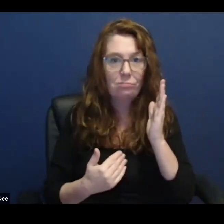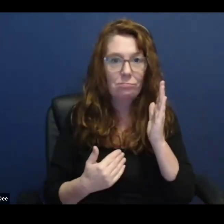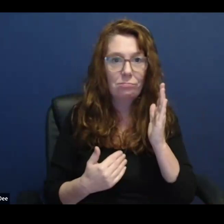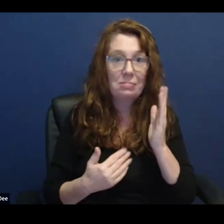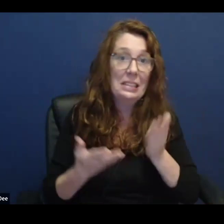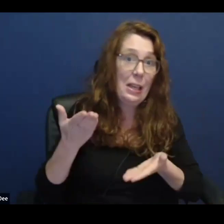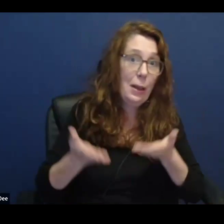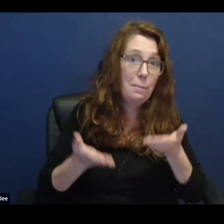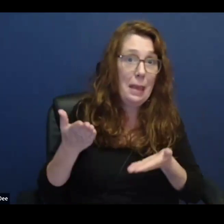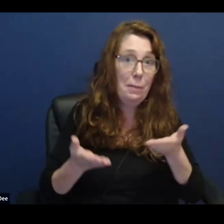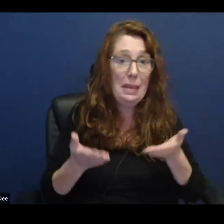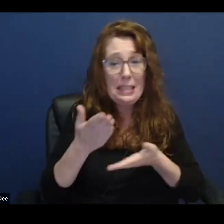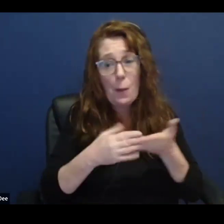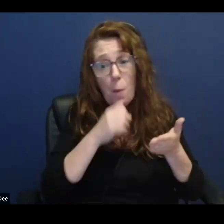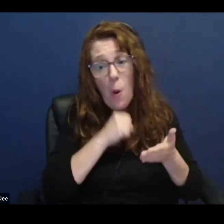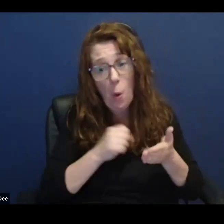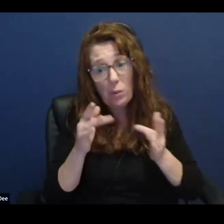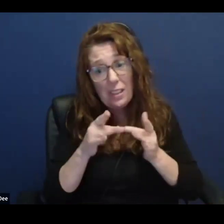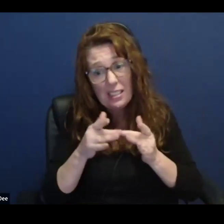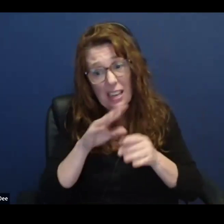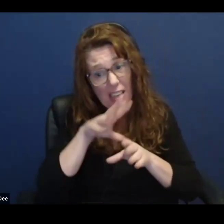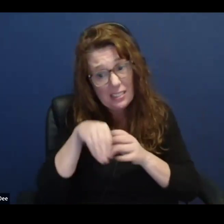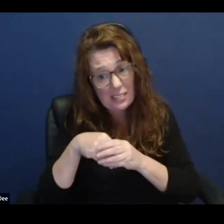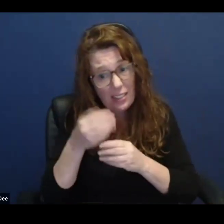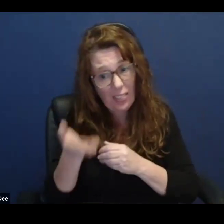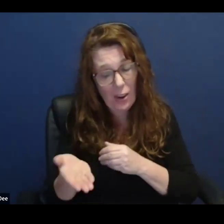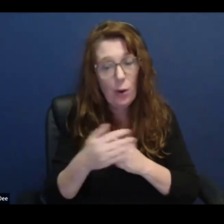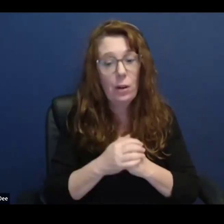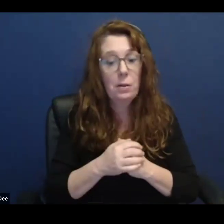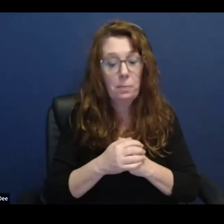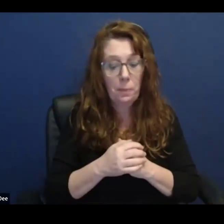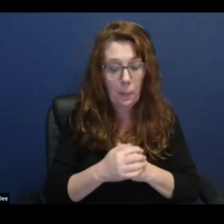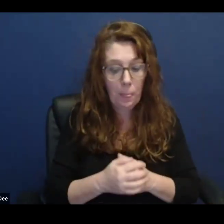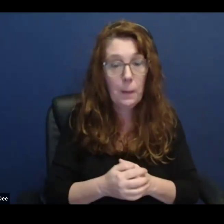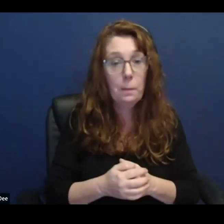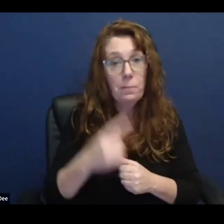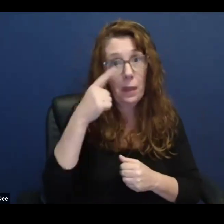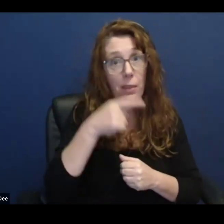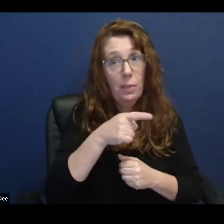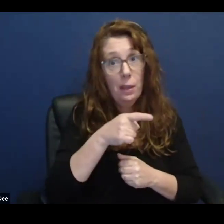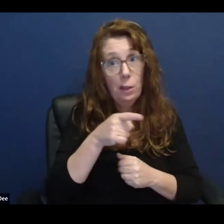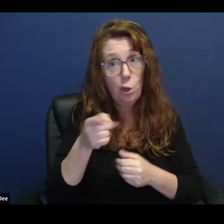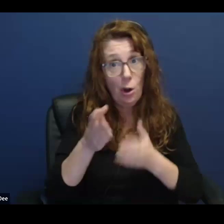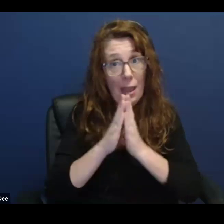be that there's some outdated contacts there. I think that you're asking for federal contacts